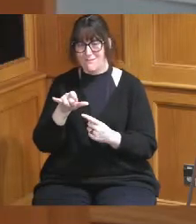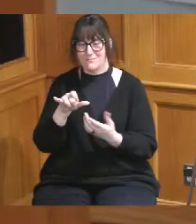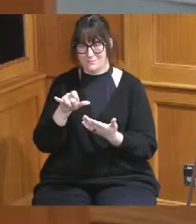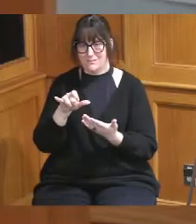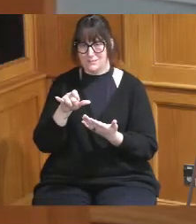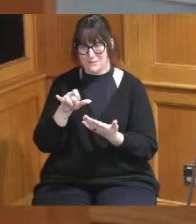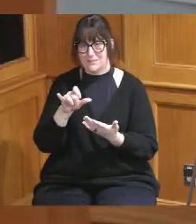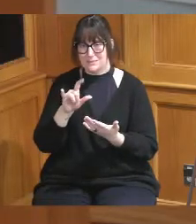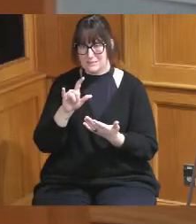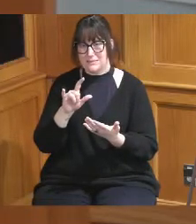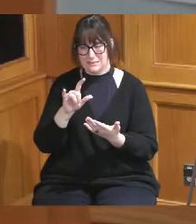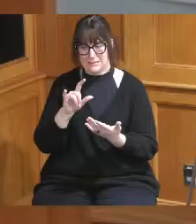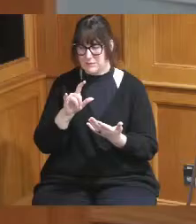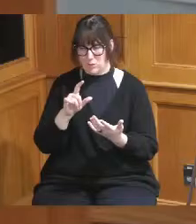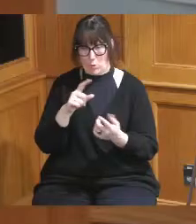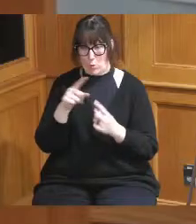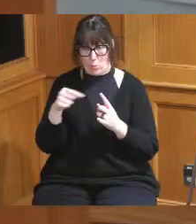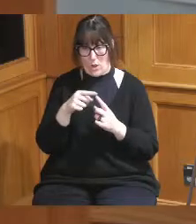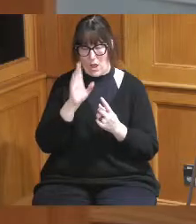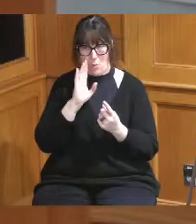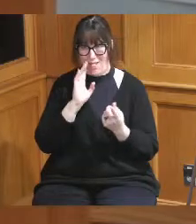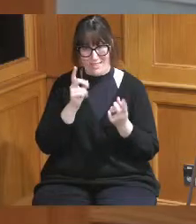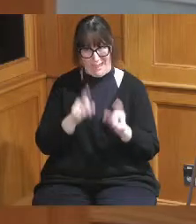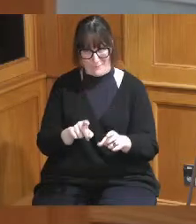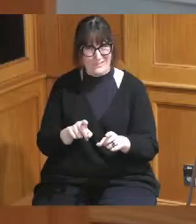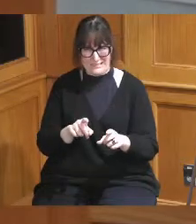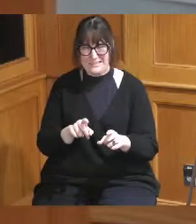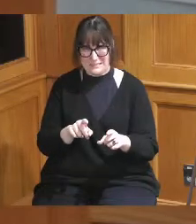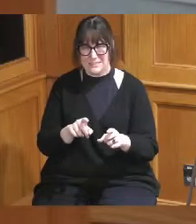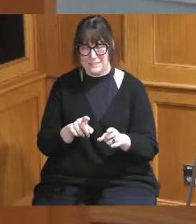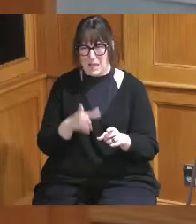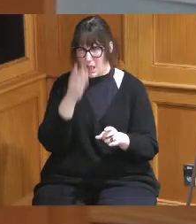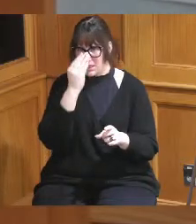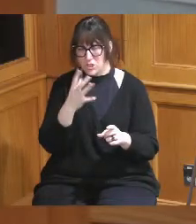sort of groundbreaking for the first phase will be and and let you know I don't know as I said